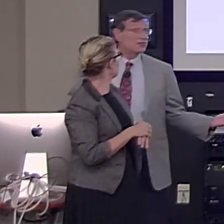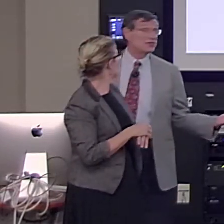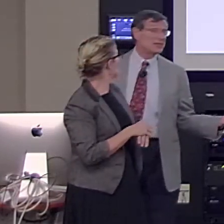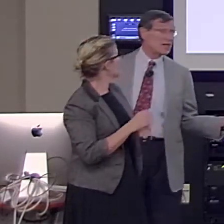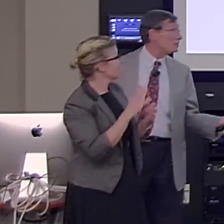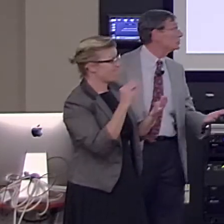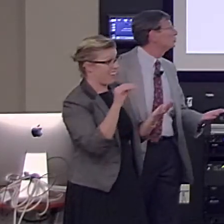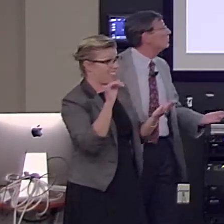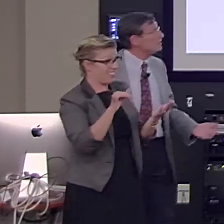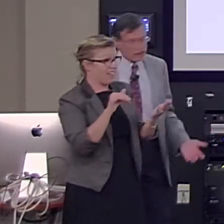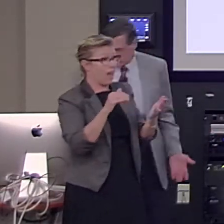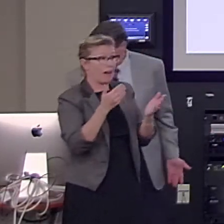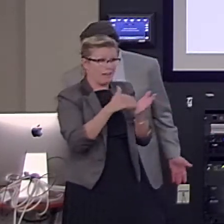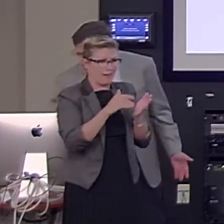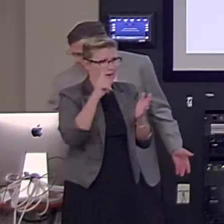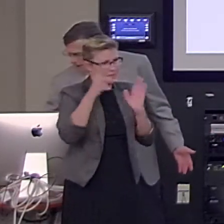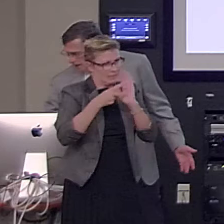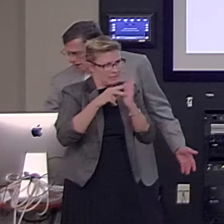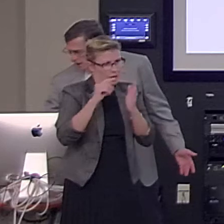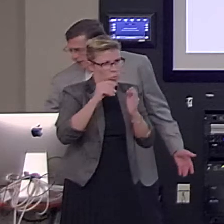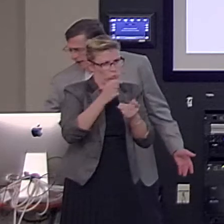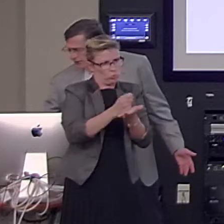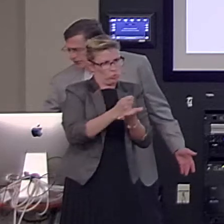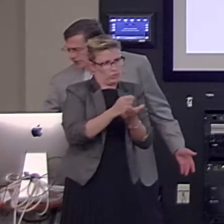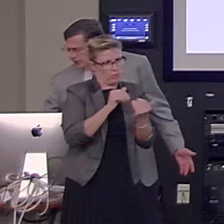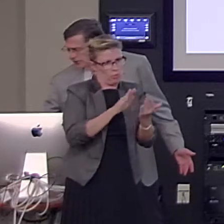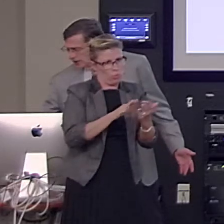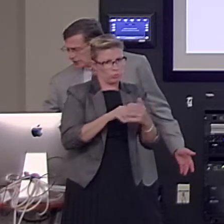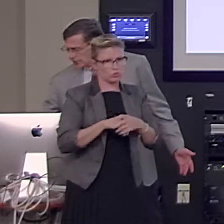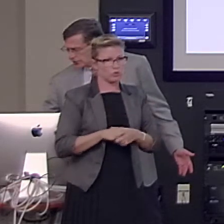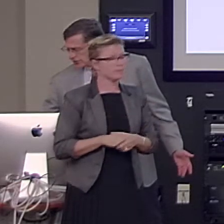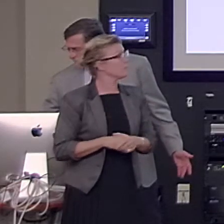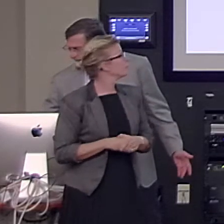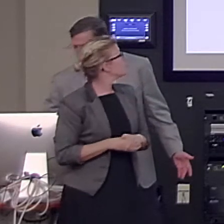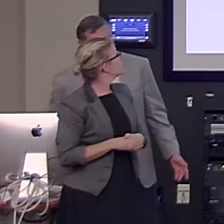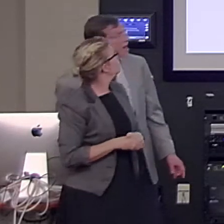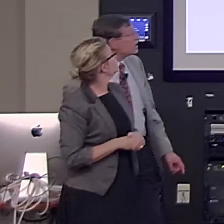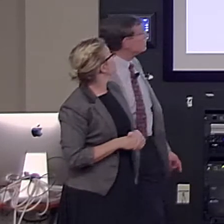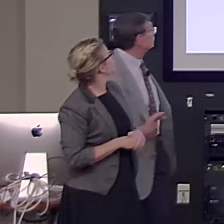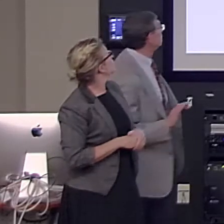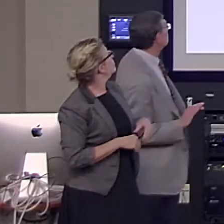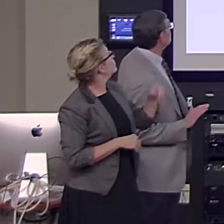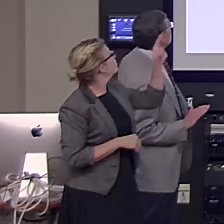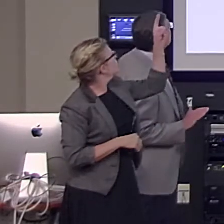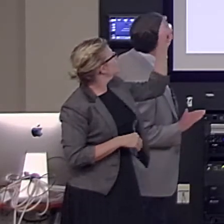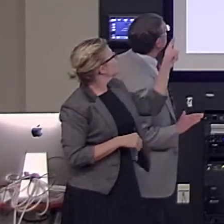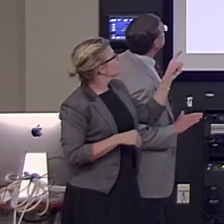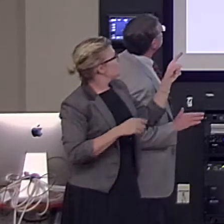And this is intent to treat here. So these are the conclusions about brain.